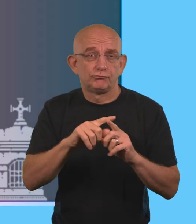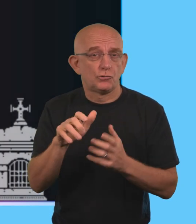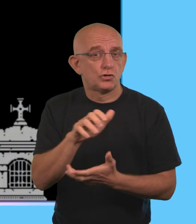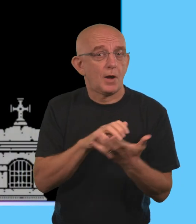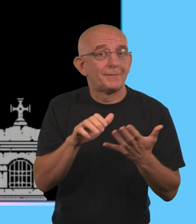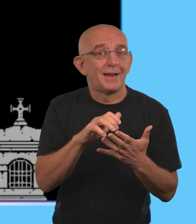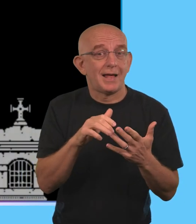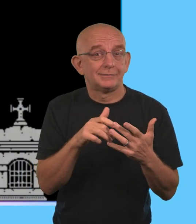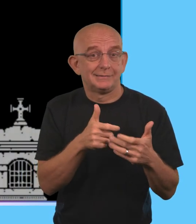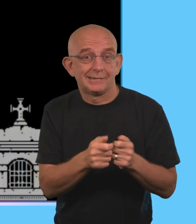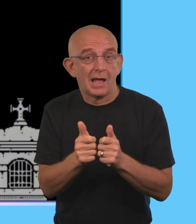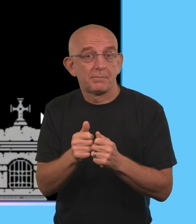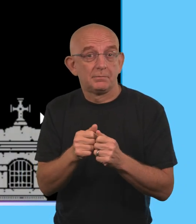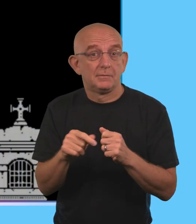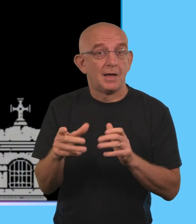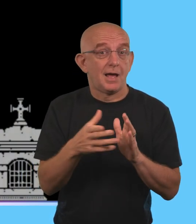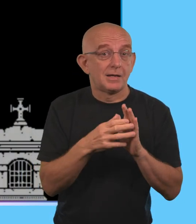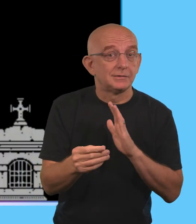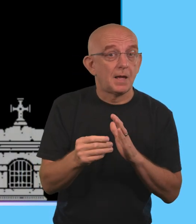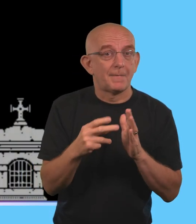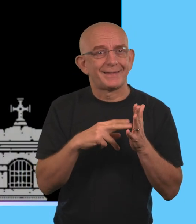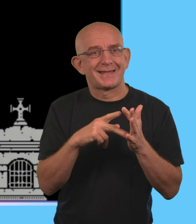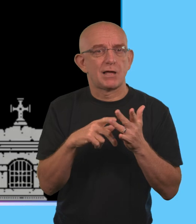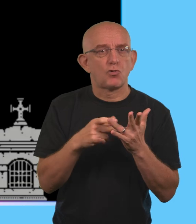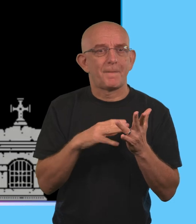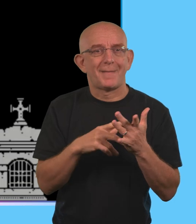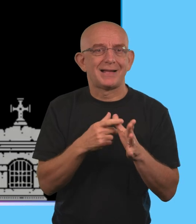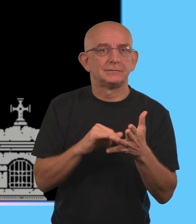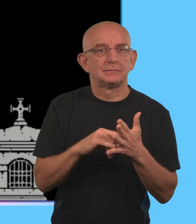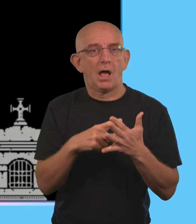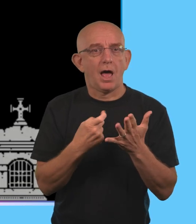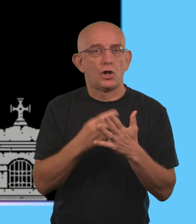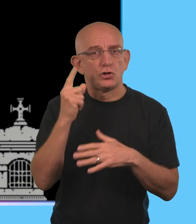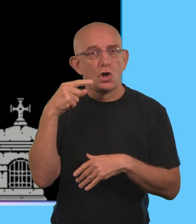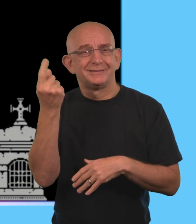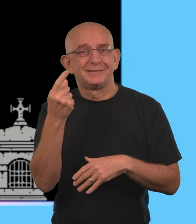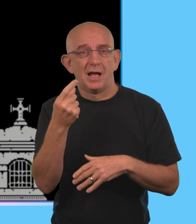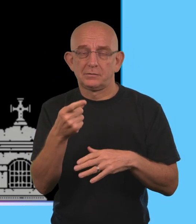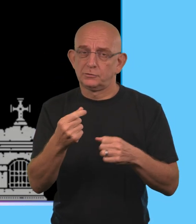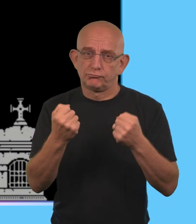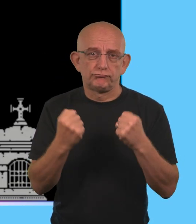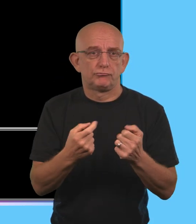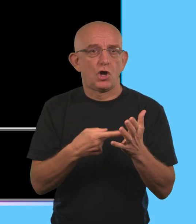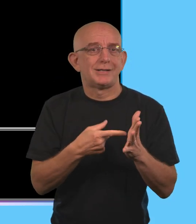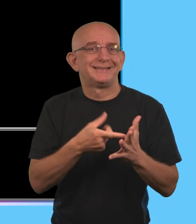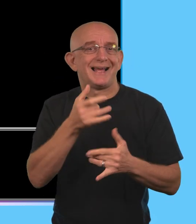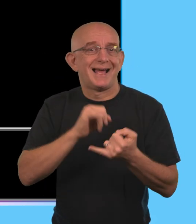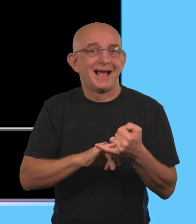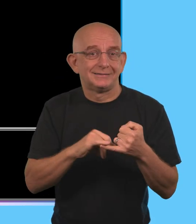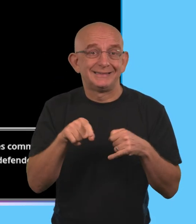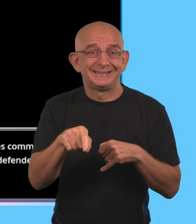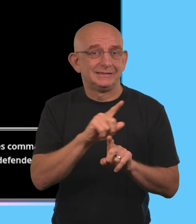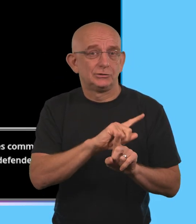And then we had even more complex games like for example, Necromancer Nonsense, which is a full on RTS.